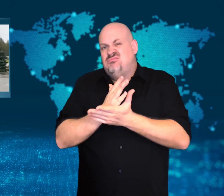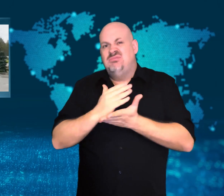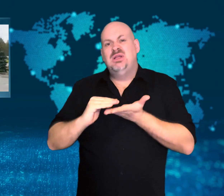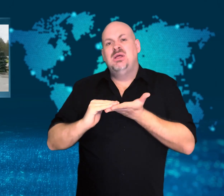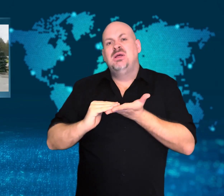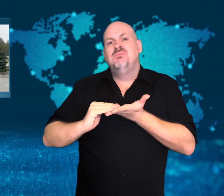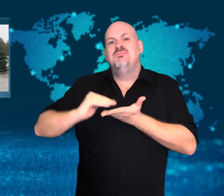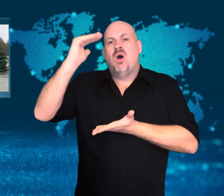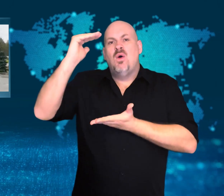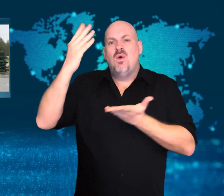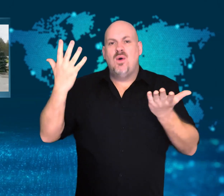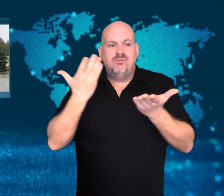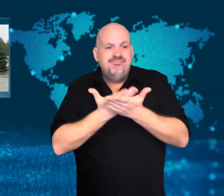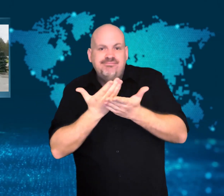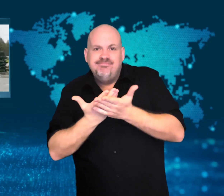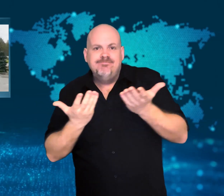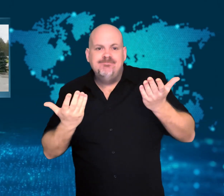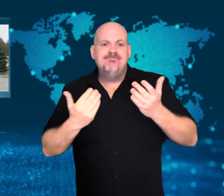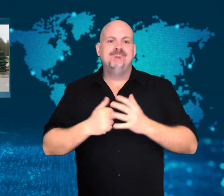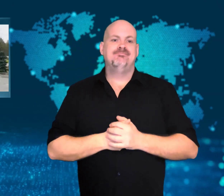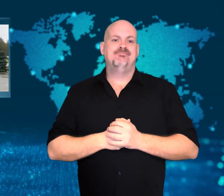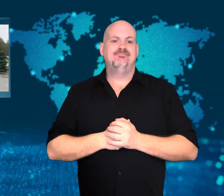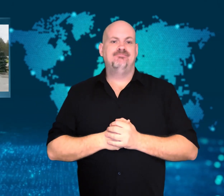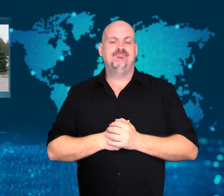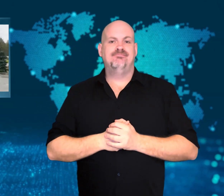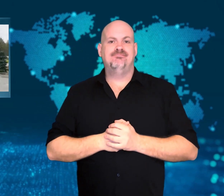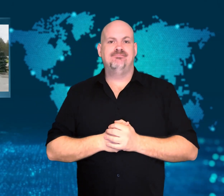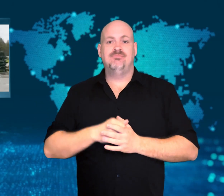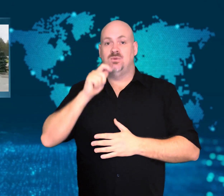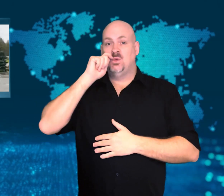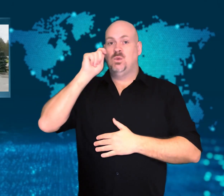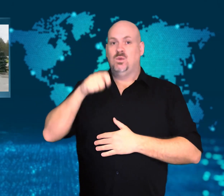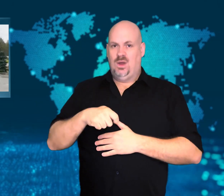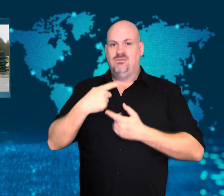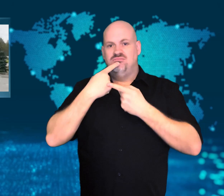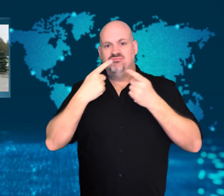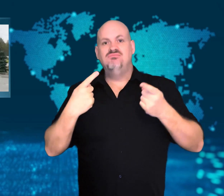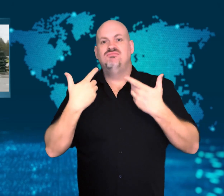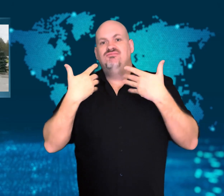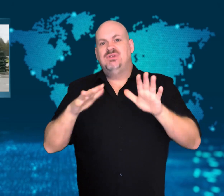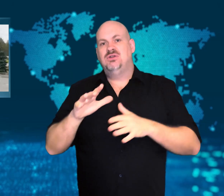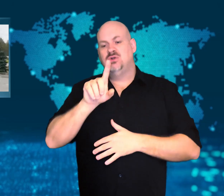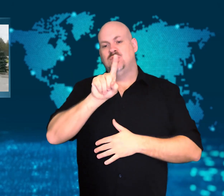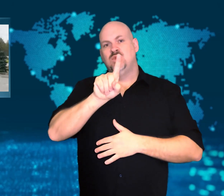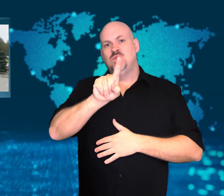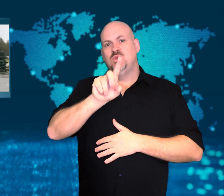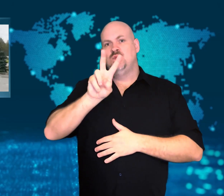around 12,000 Russian soldiers have been killed.